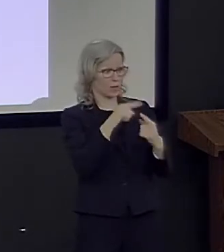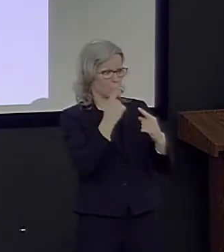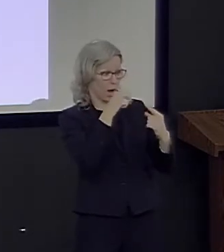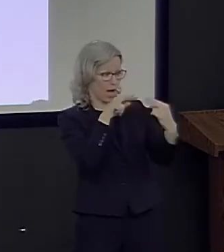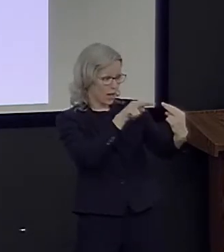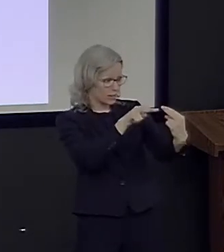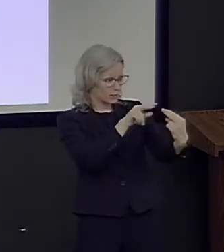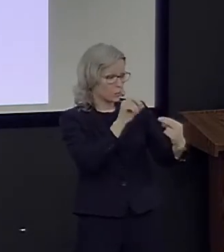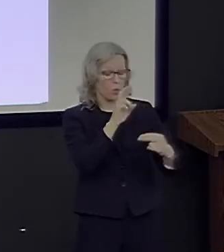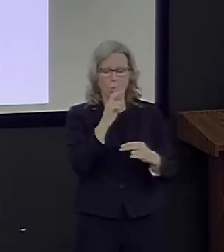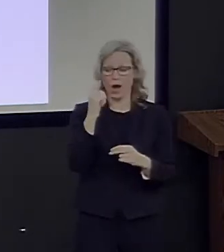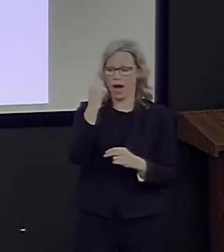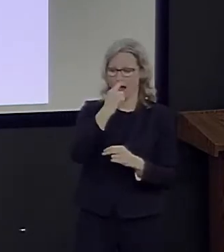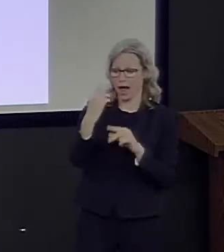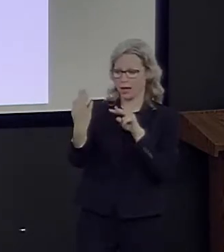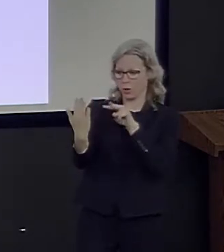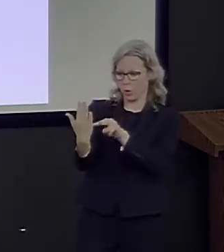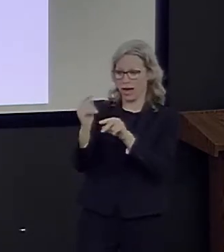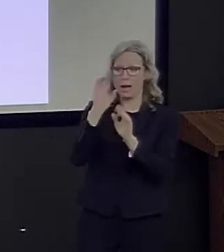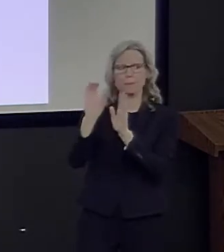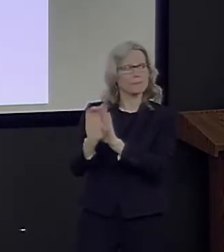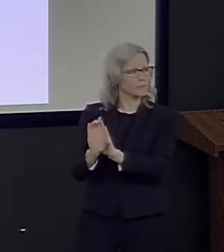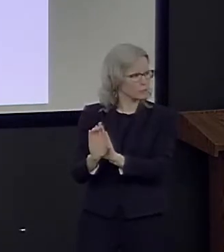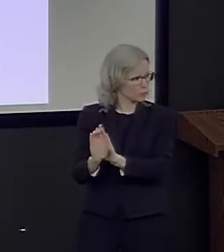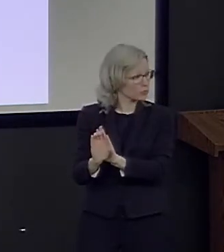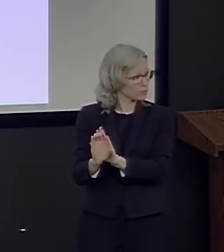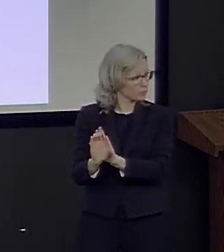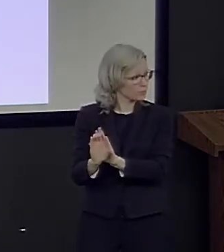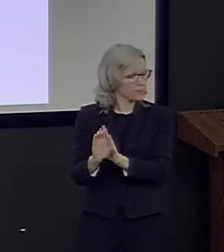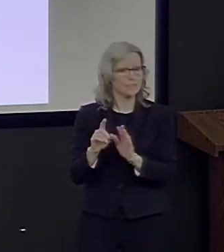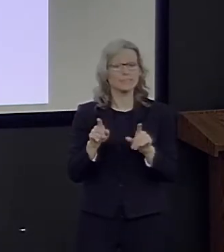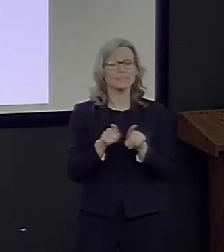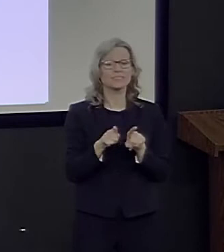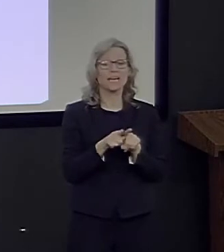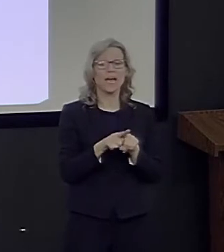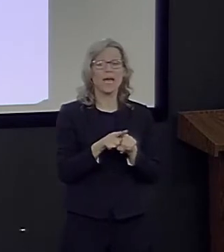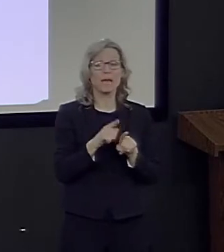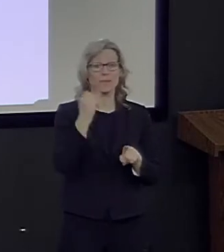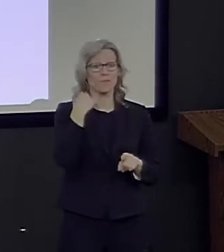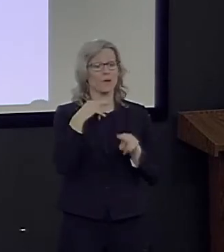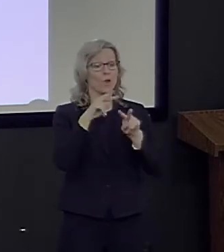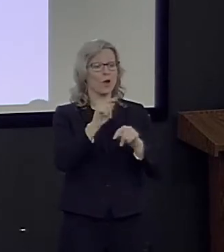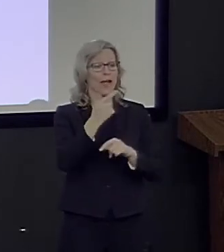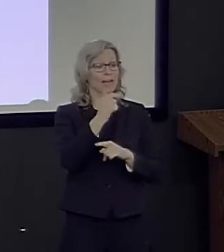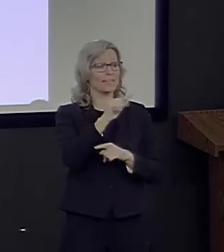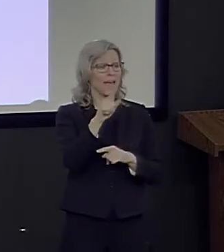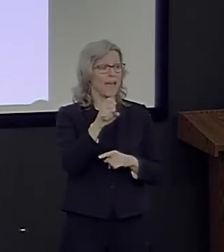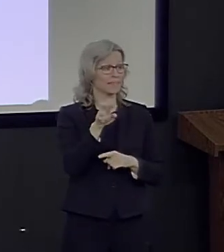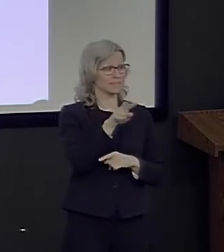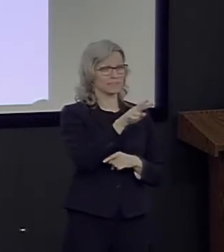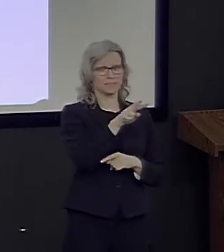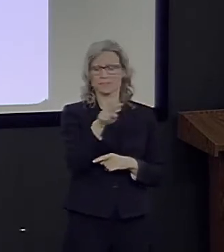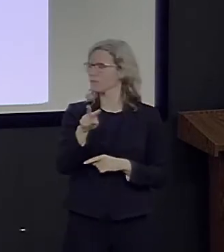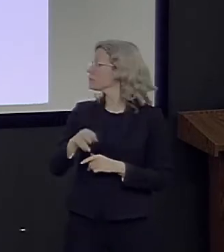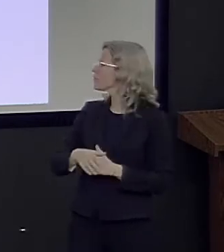And the same was true when we looked at the eye gaze. So think of this as the window where